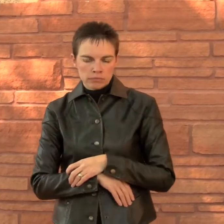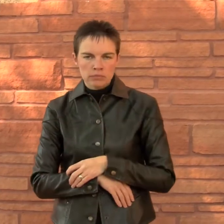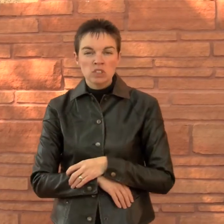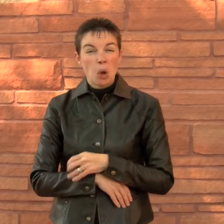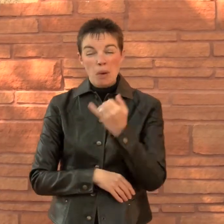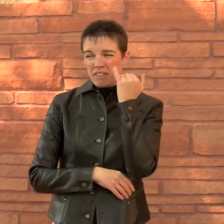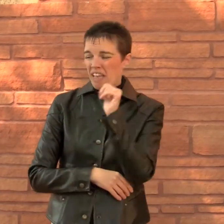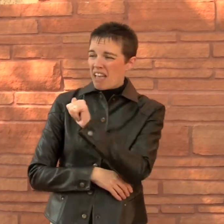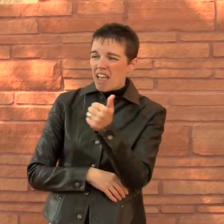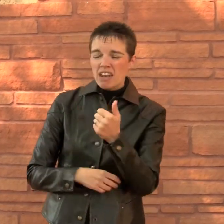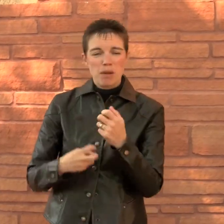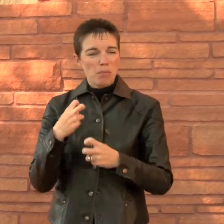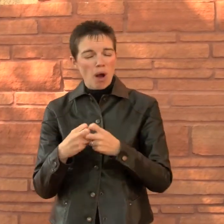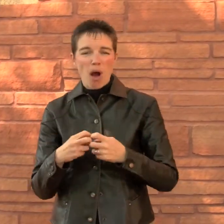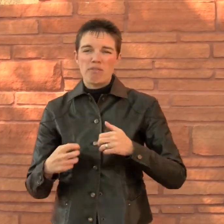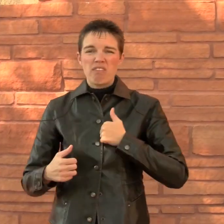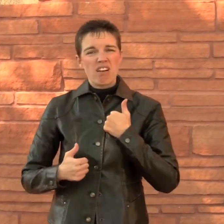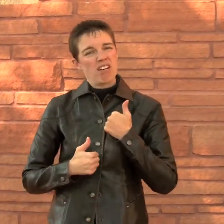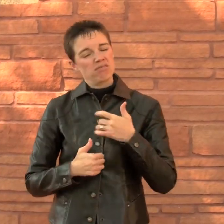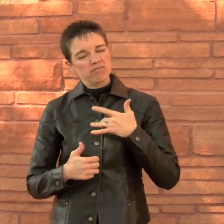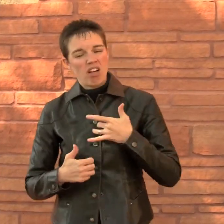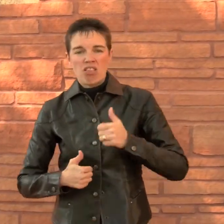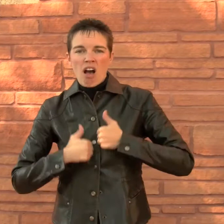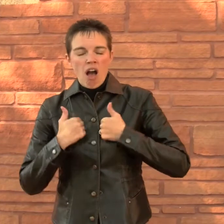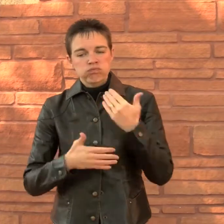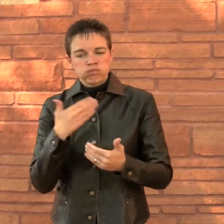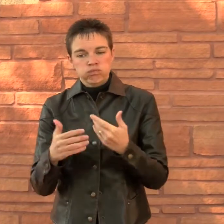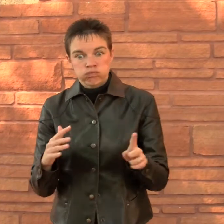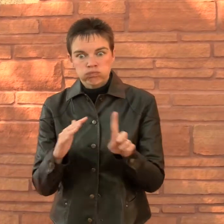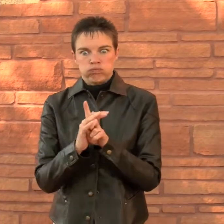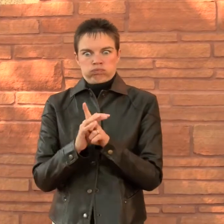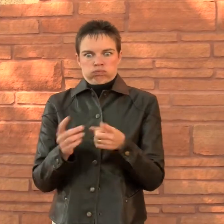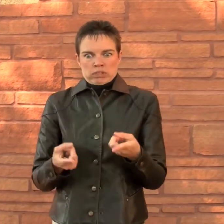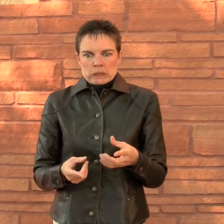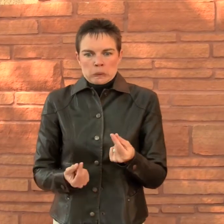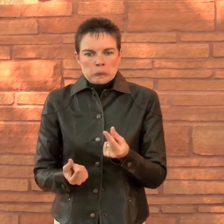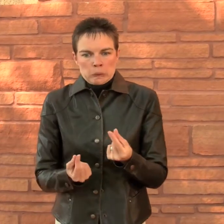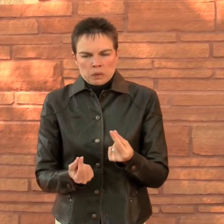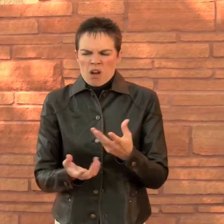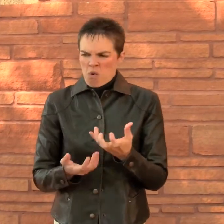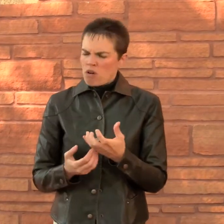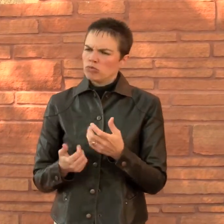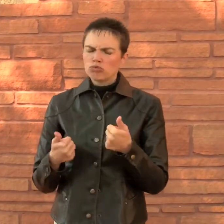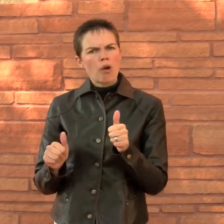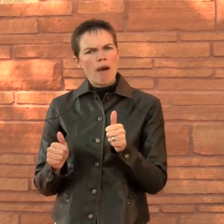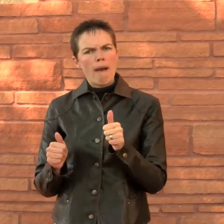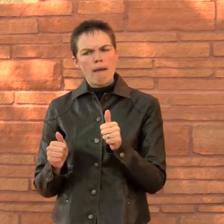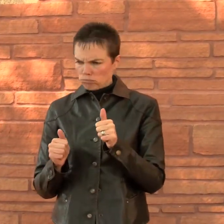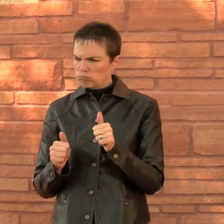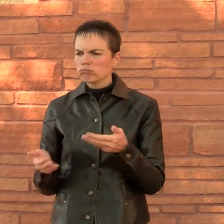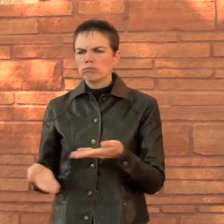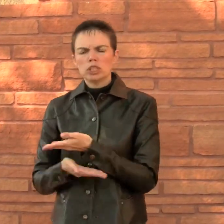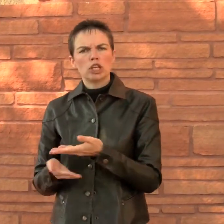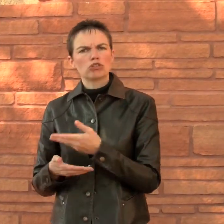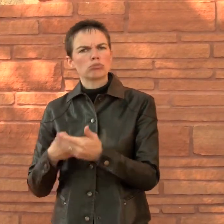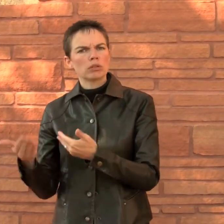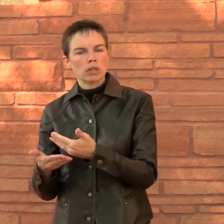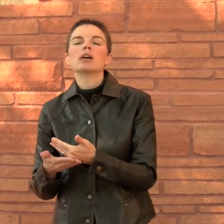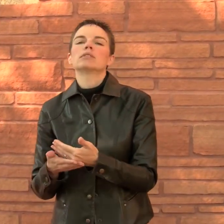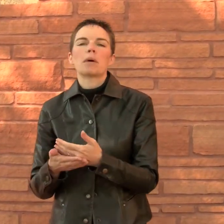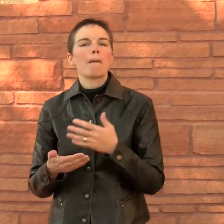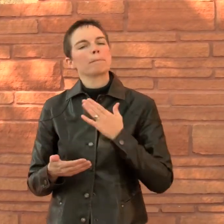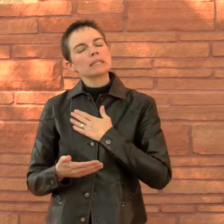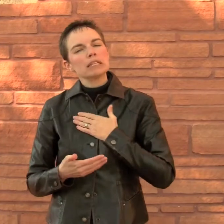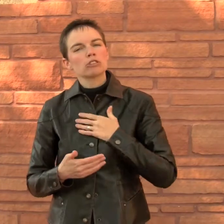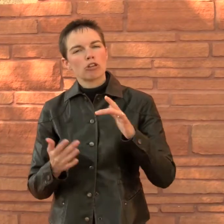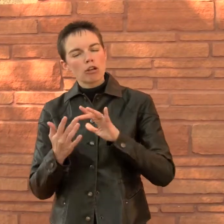So, if any struggle of life comes up and you feel mediation can help, please don't hesitate to contact us.